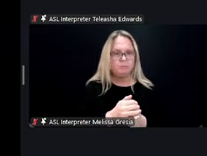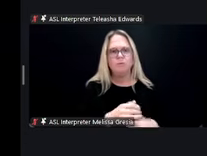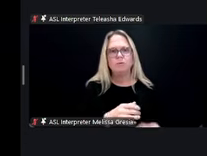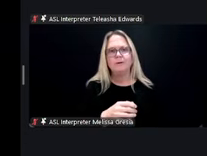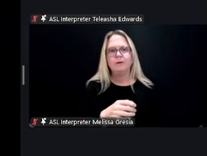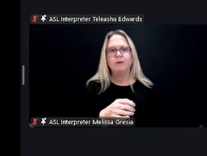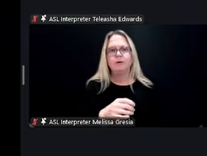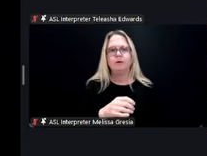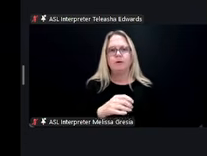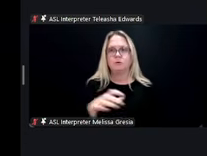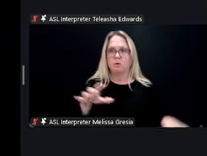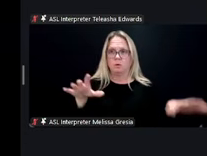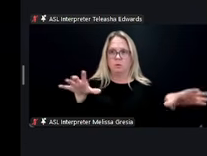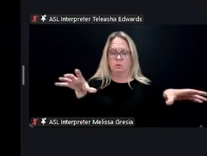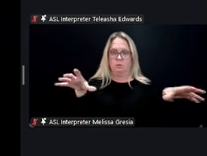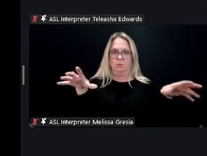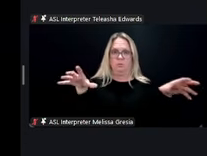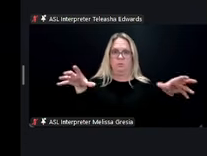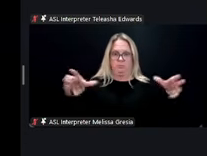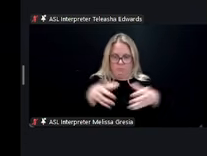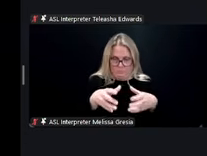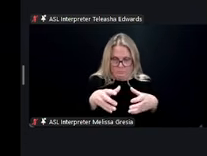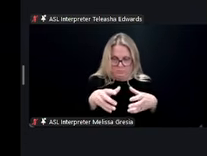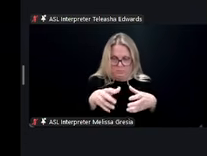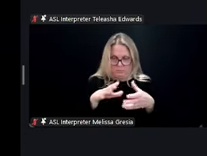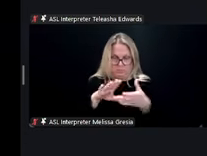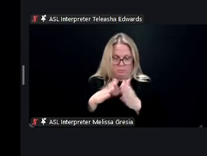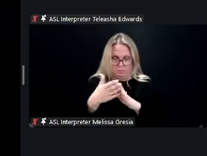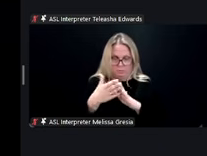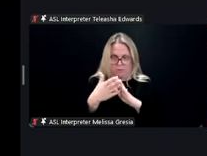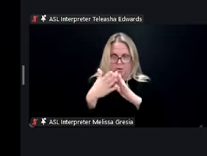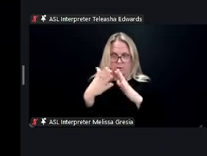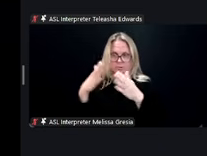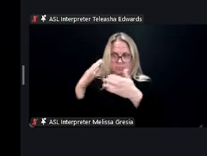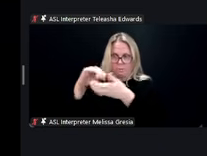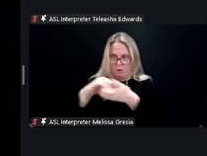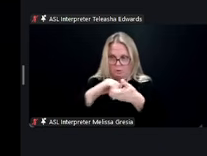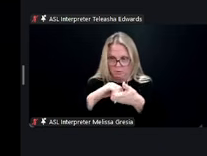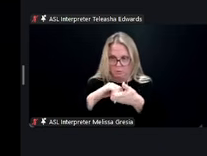together this network of community partners, organize the work of that those community